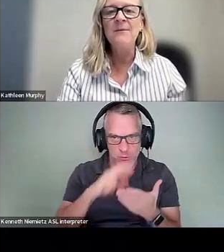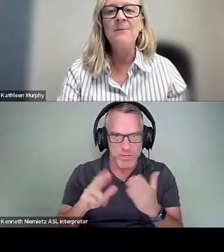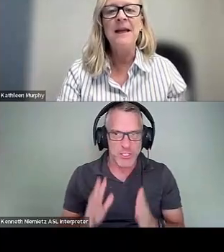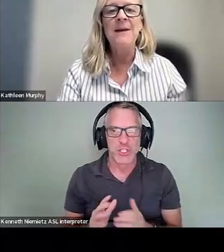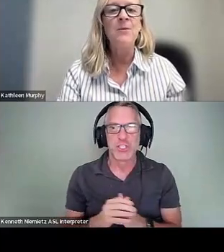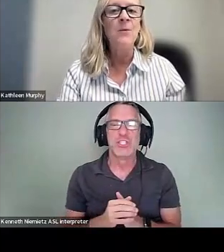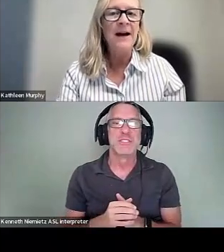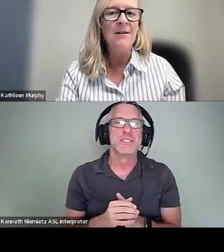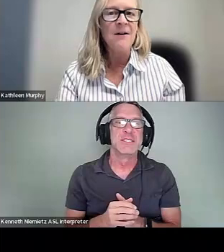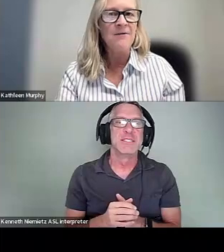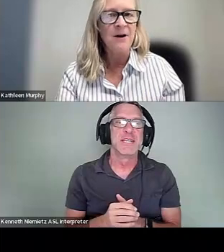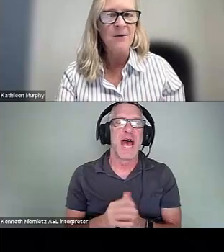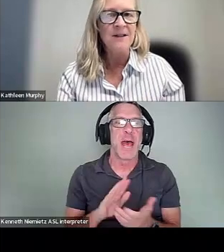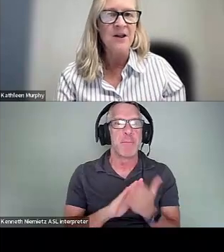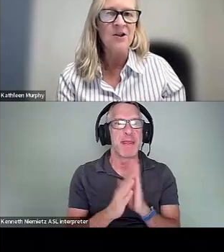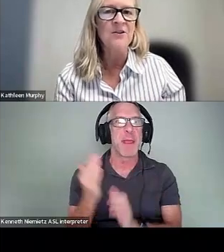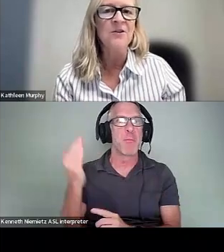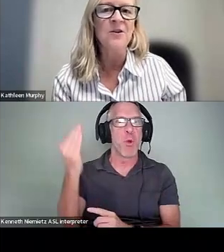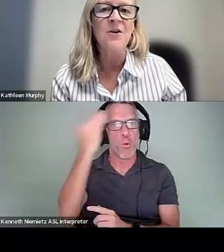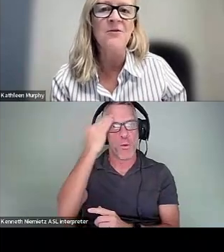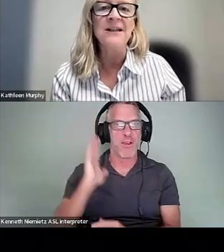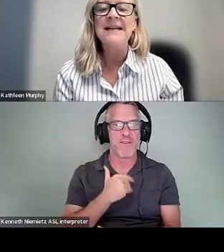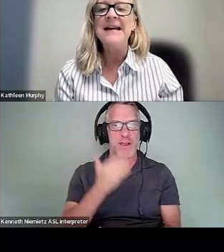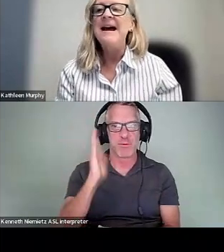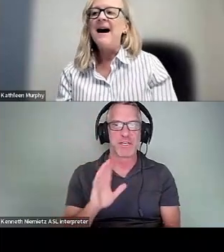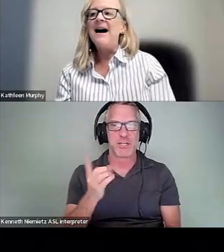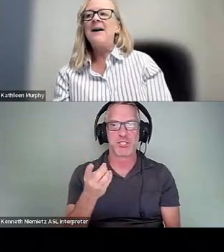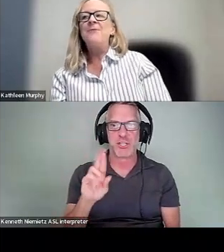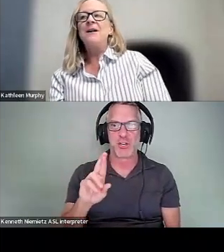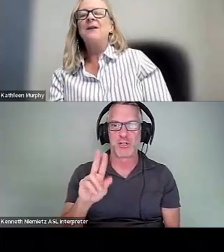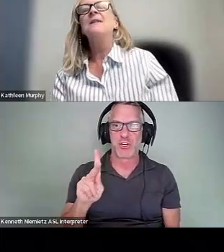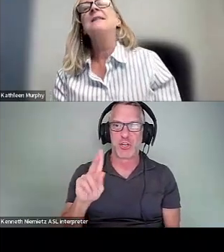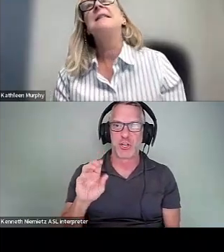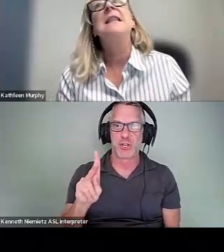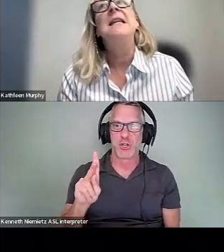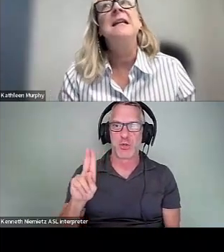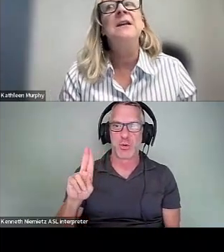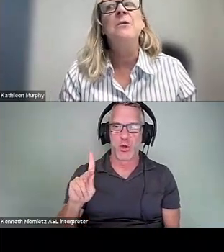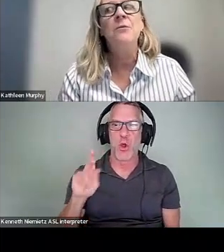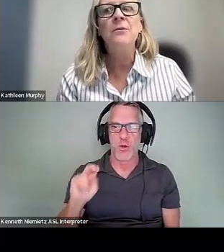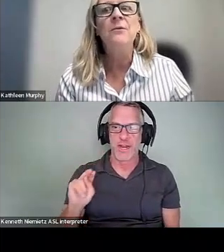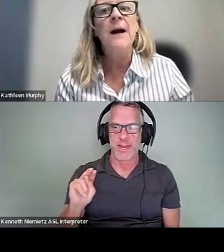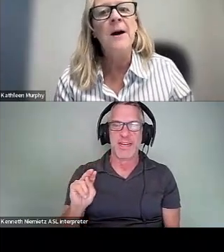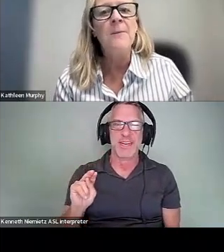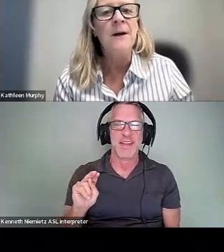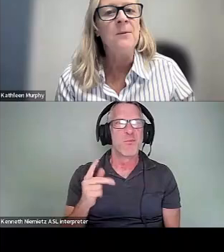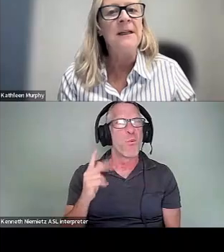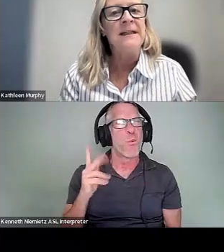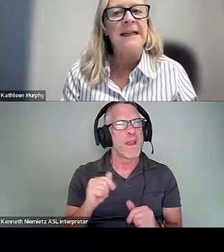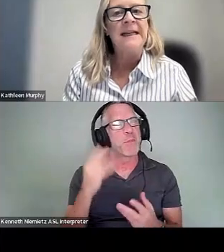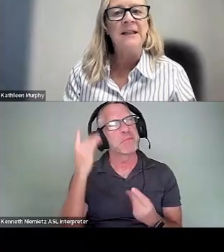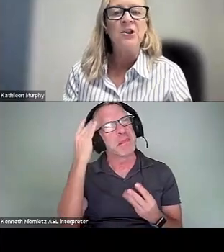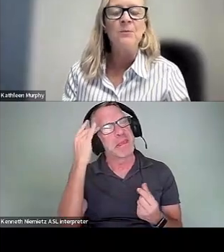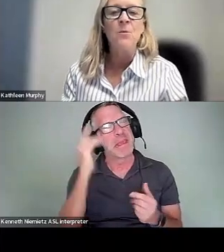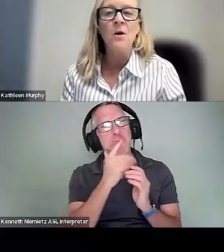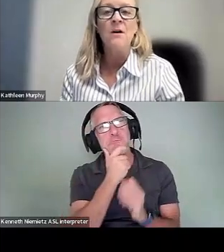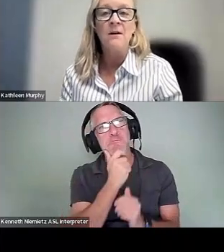I became aware of our presenter, Dr. Kukkonen when I was thinking through how might we engage more